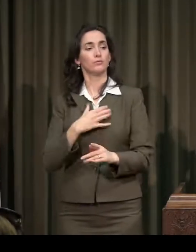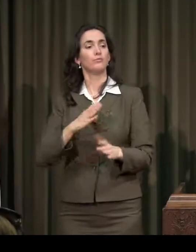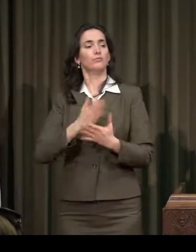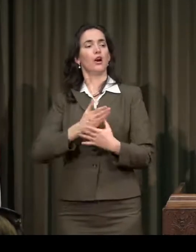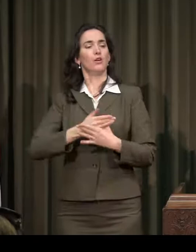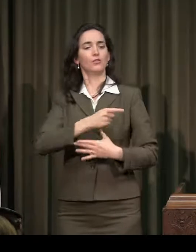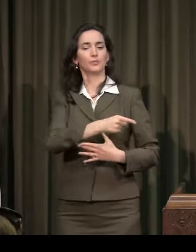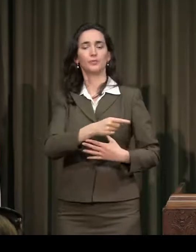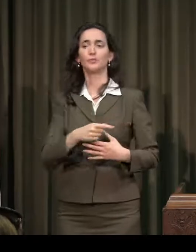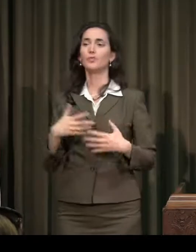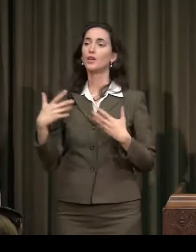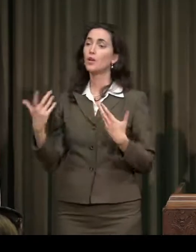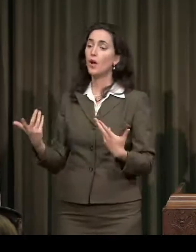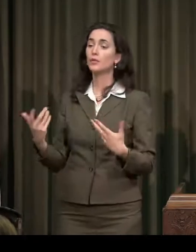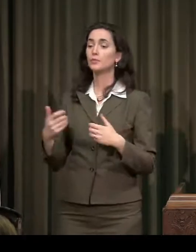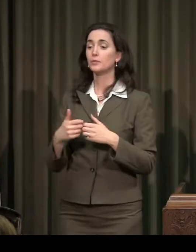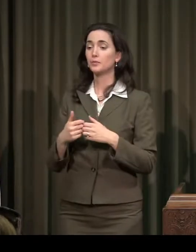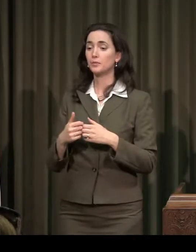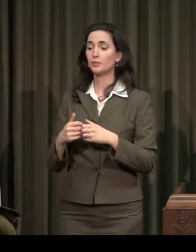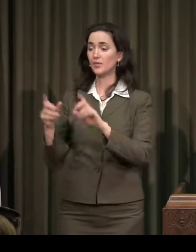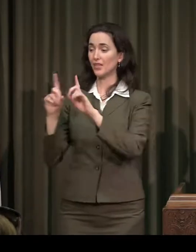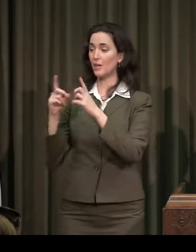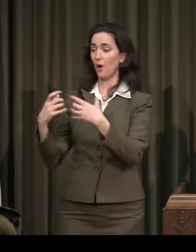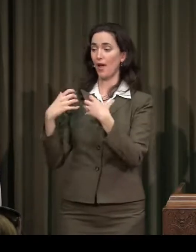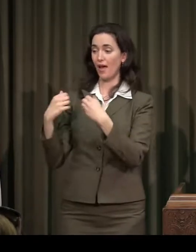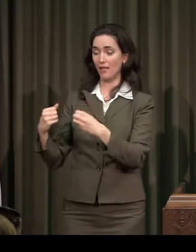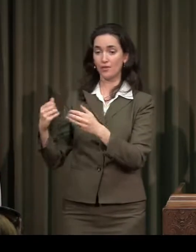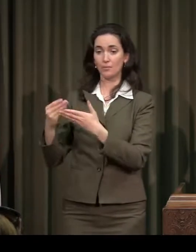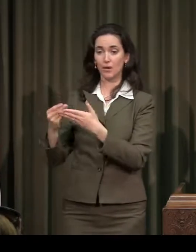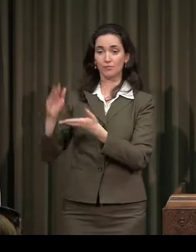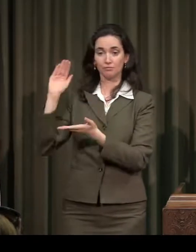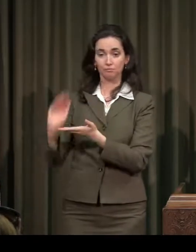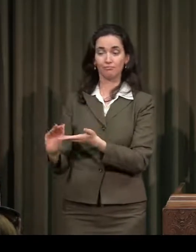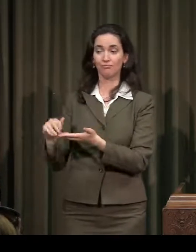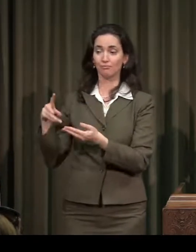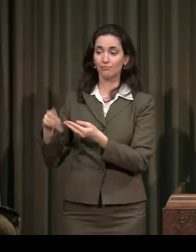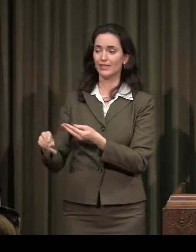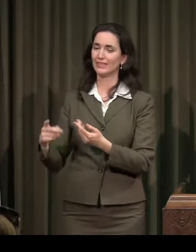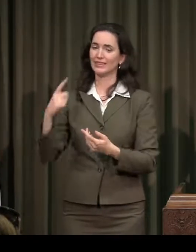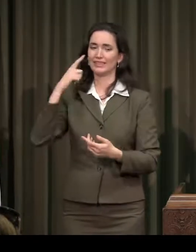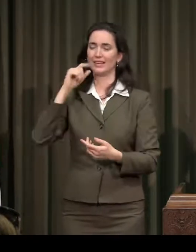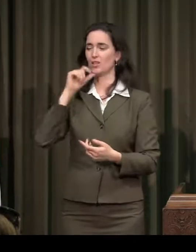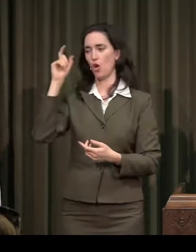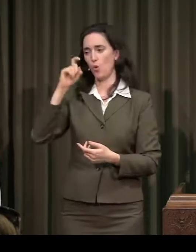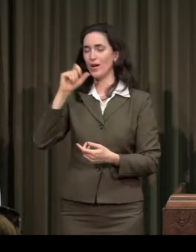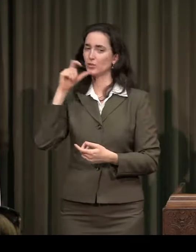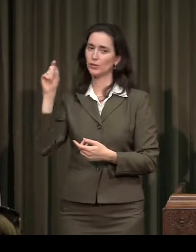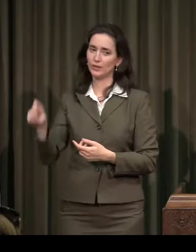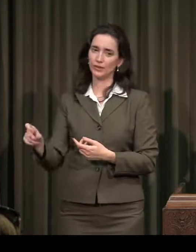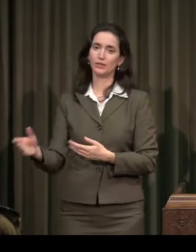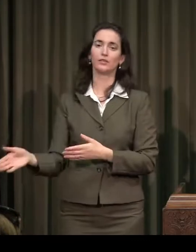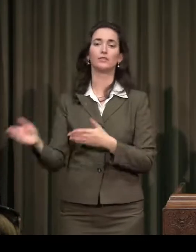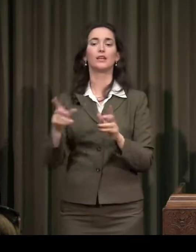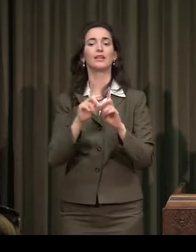cuts to the Department of Health that I think are unnecessary and unwise the Department of Corrections is